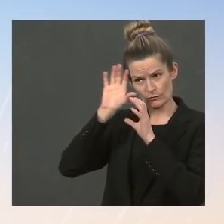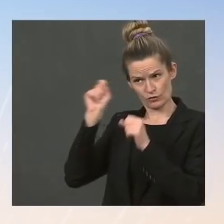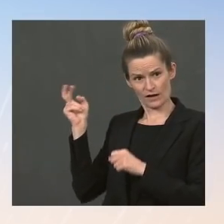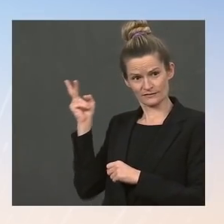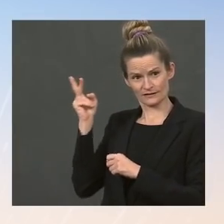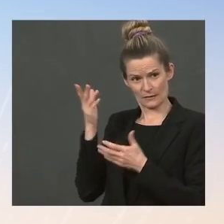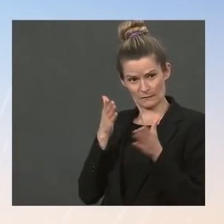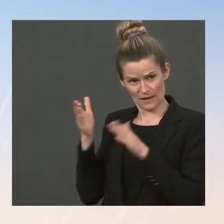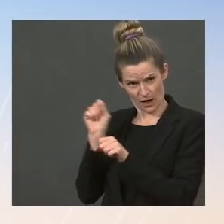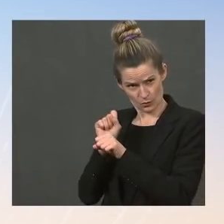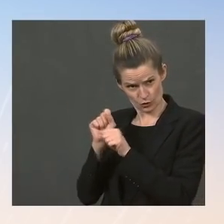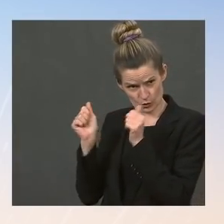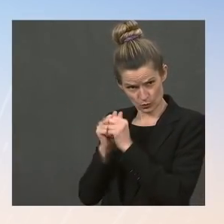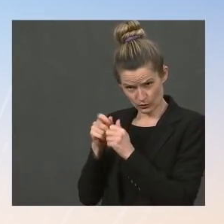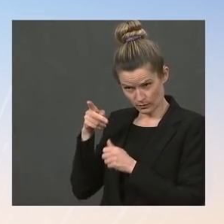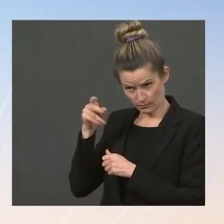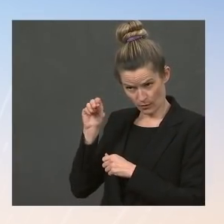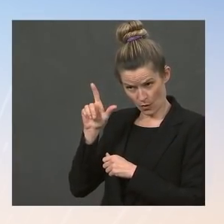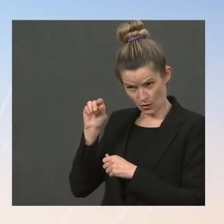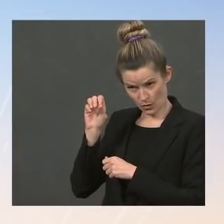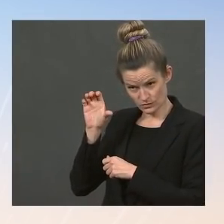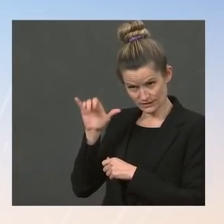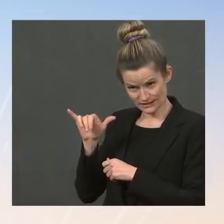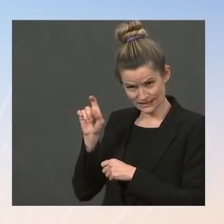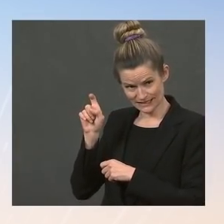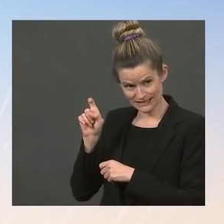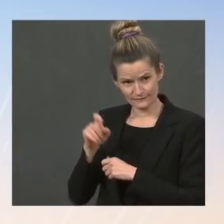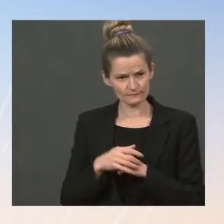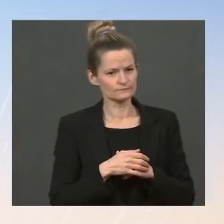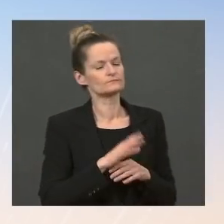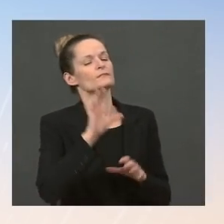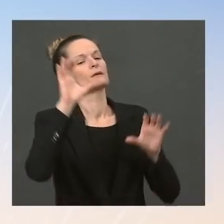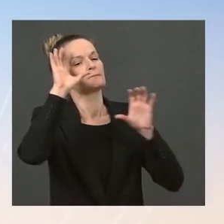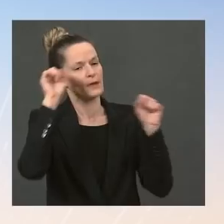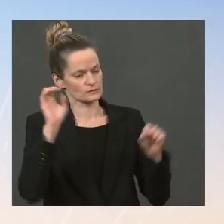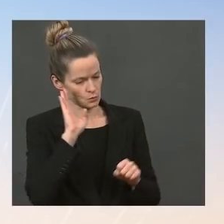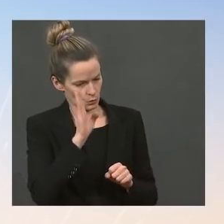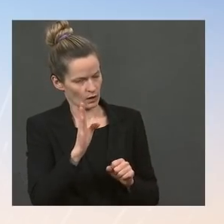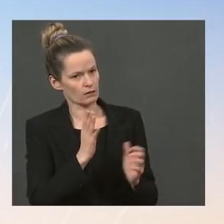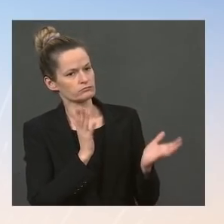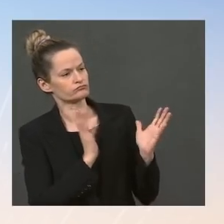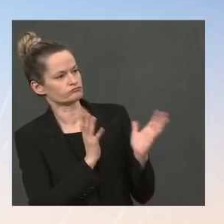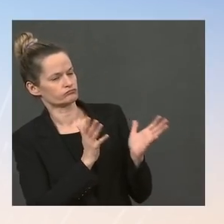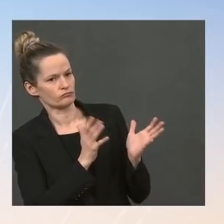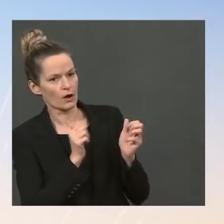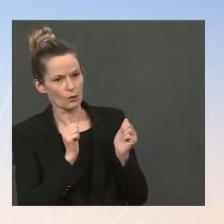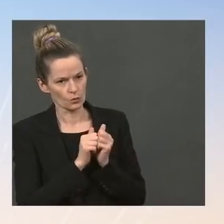Ms. Psaki: Sure. He is speaking today -- or he does plan to have a conversation today with Speaker Pelosi and Leader Schumer.